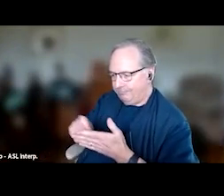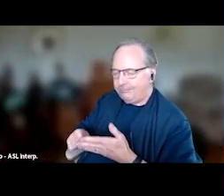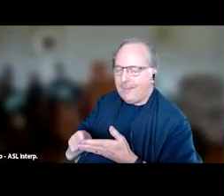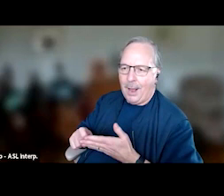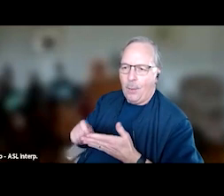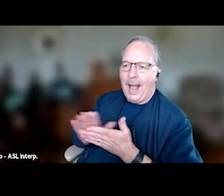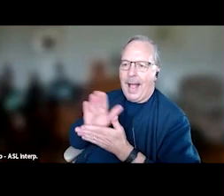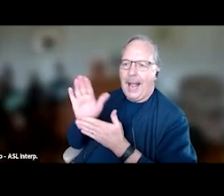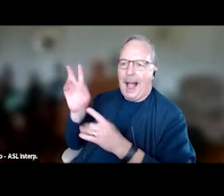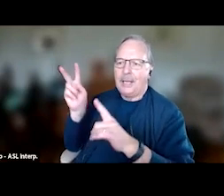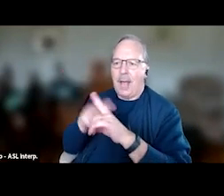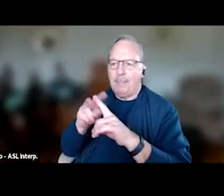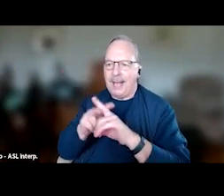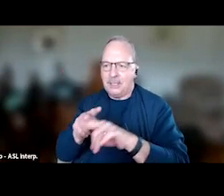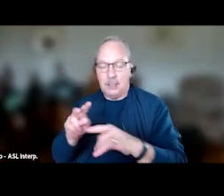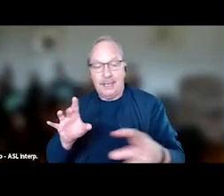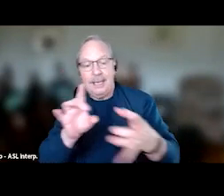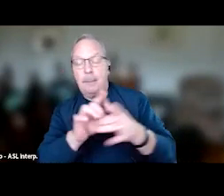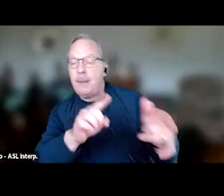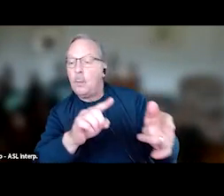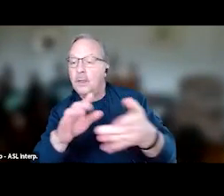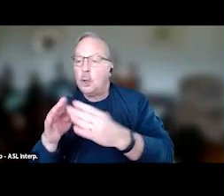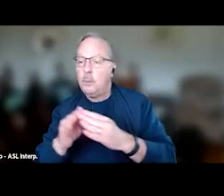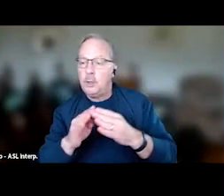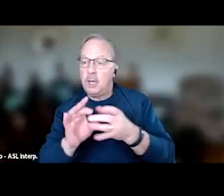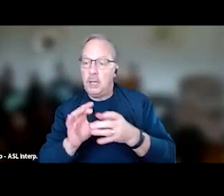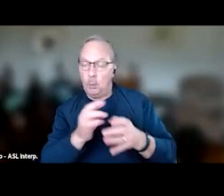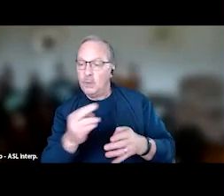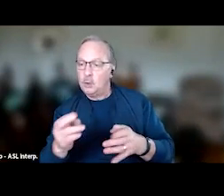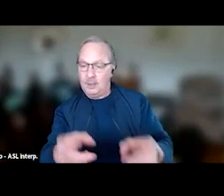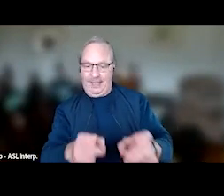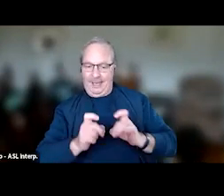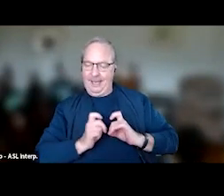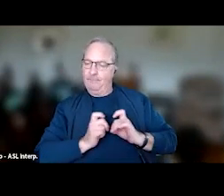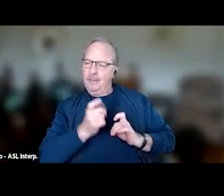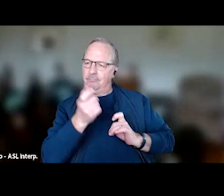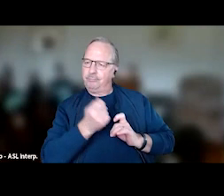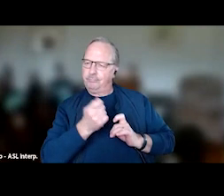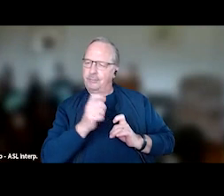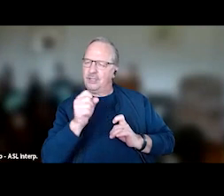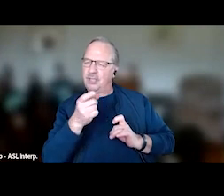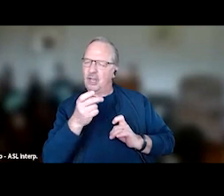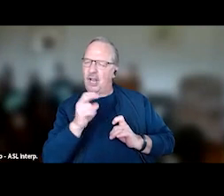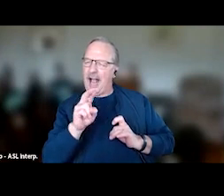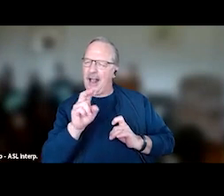and connected me to community resources to get me scholarships and grants. By the time I got to college,